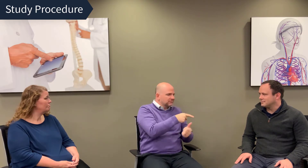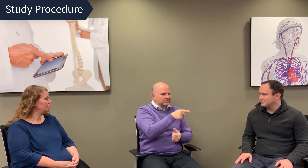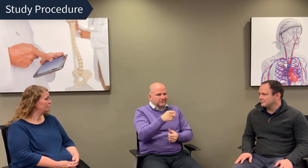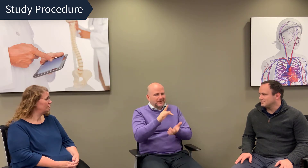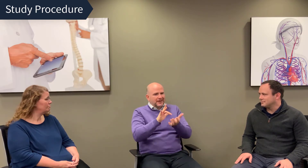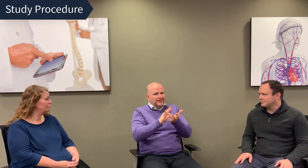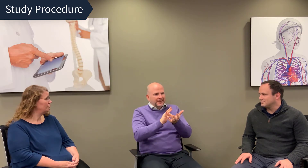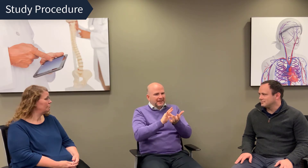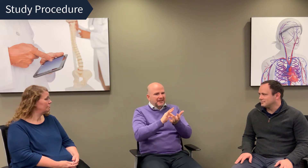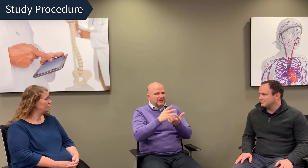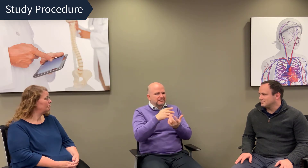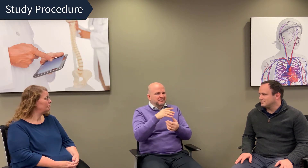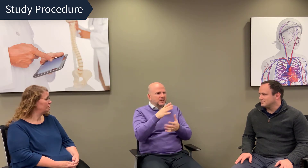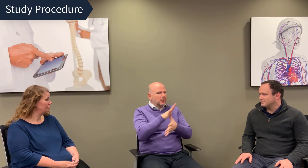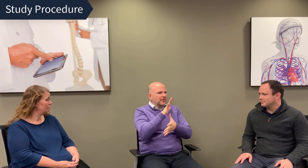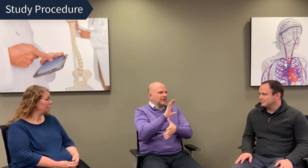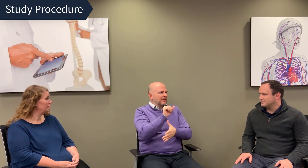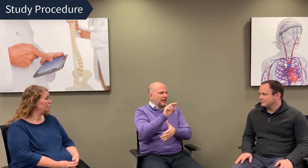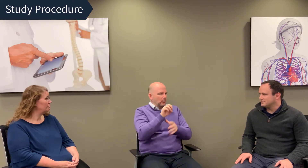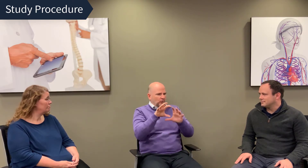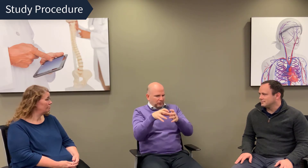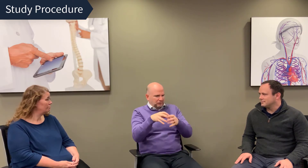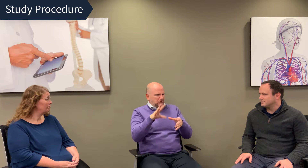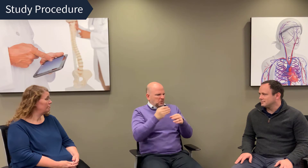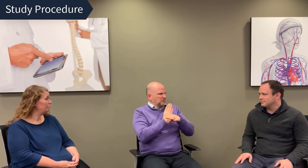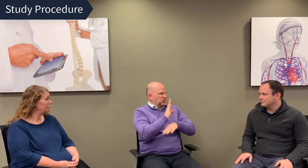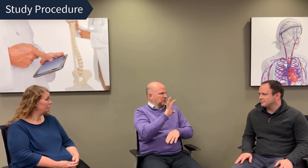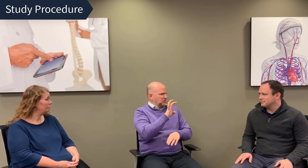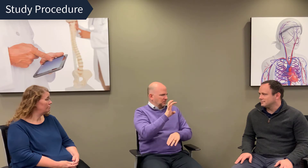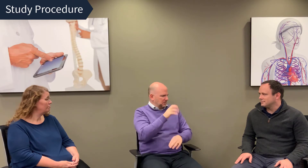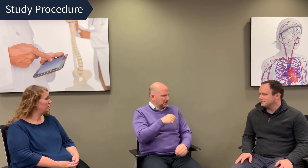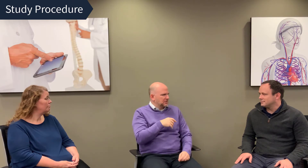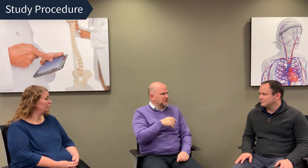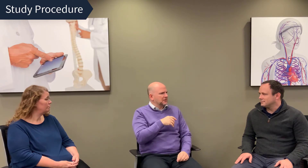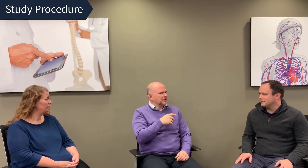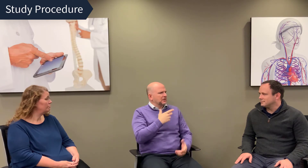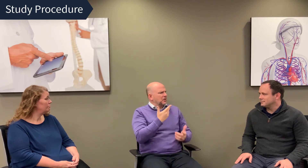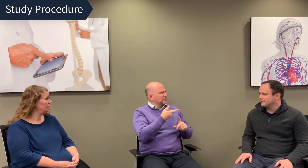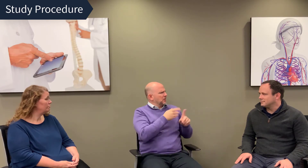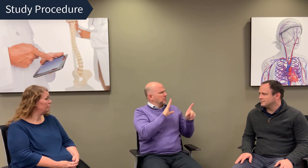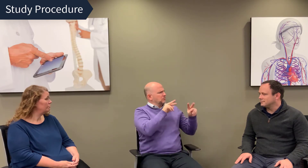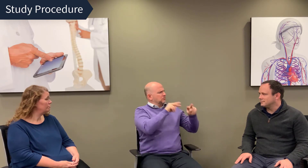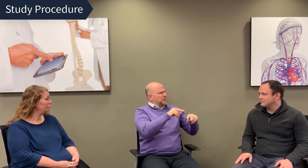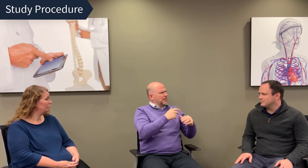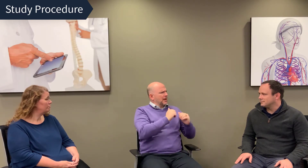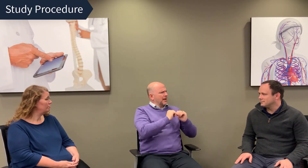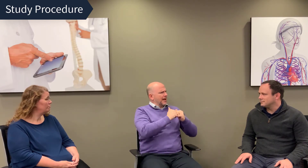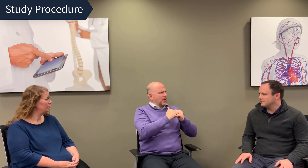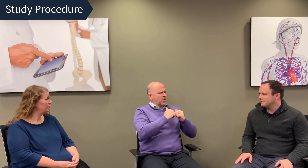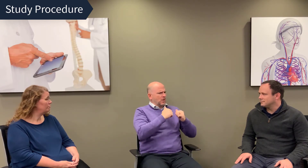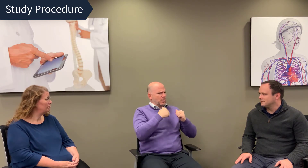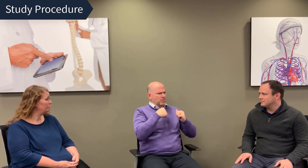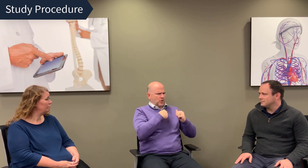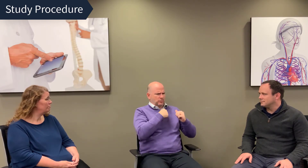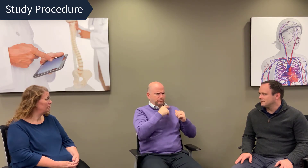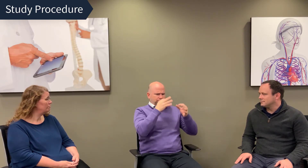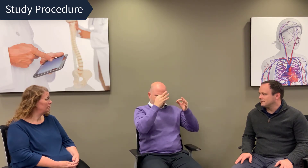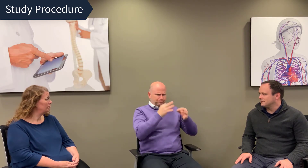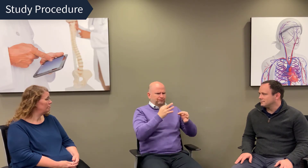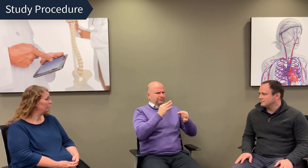from dentistry and medical primary care. So from your perspective, how is that